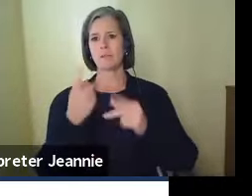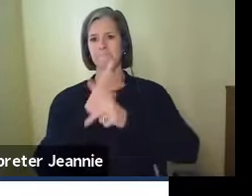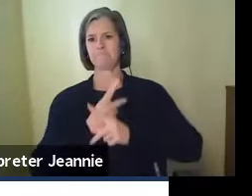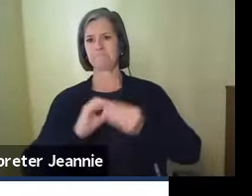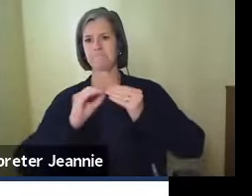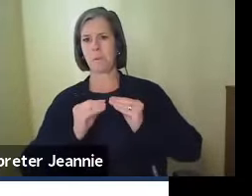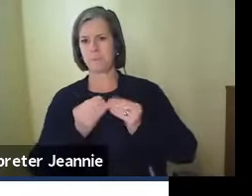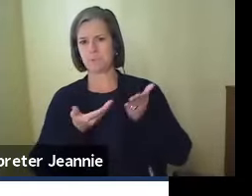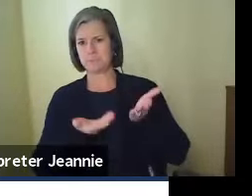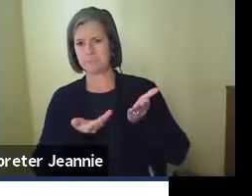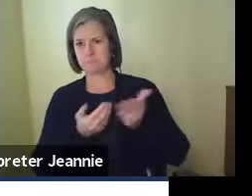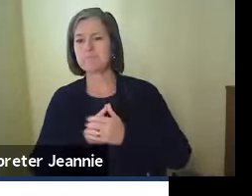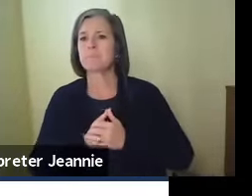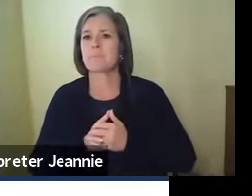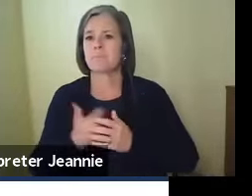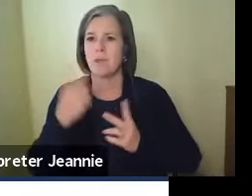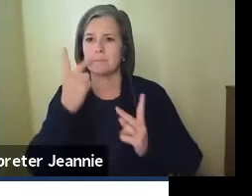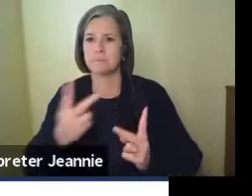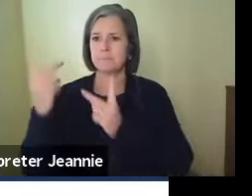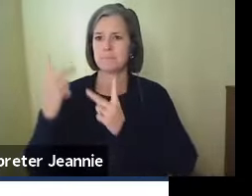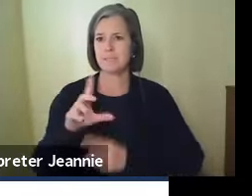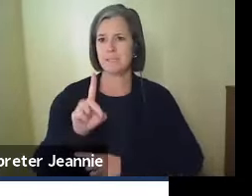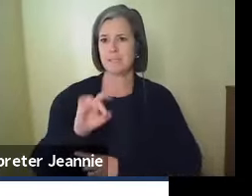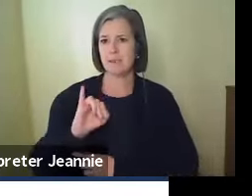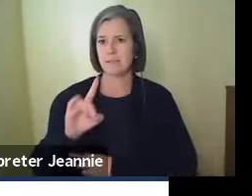just looking back in DIDD. So I calculated these